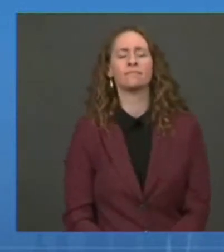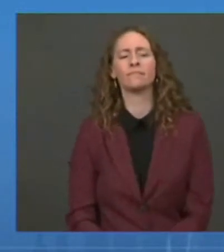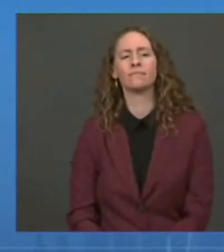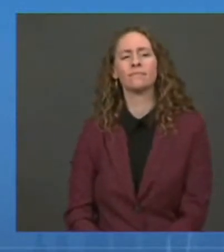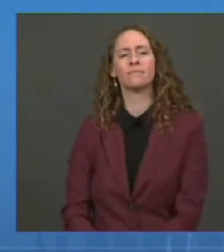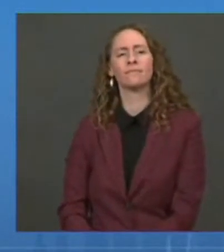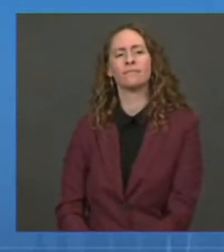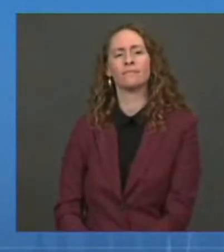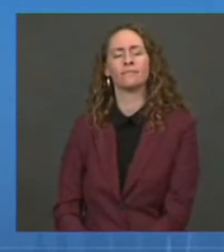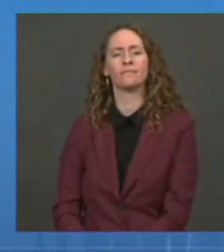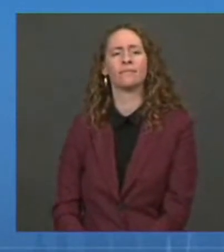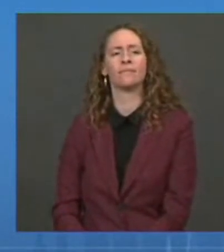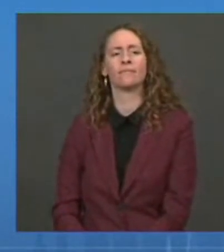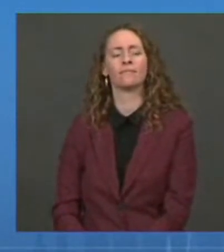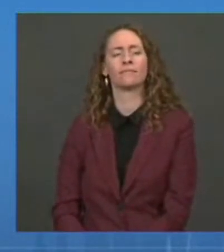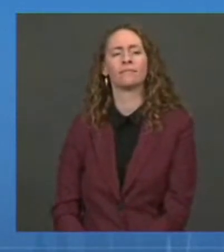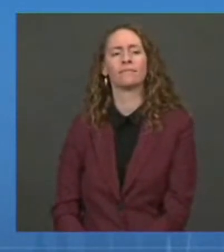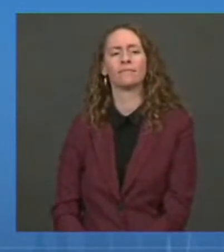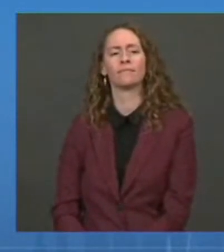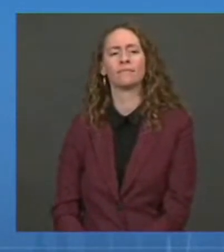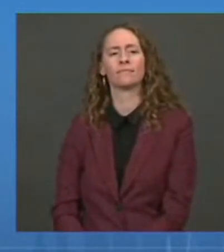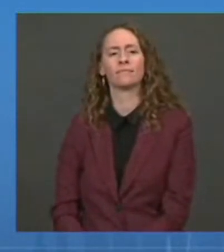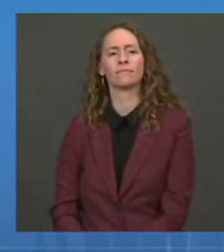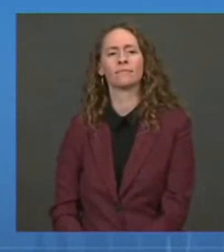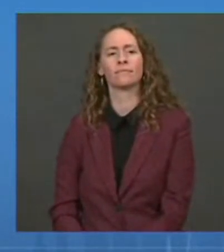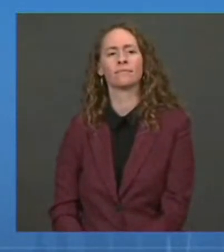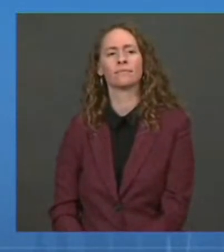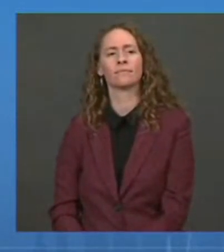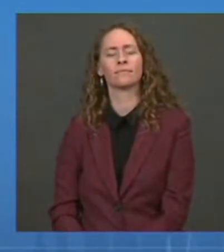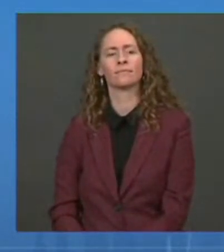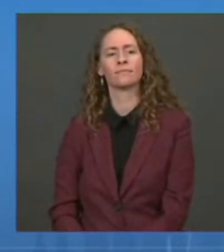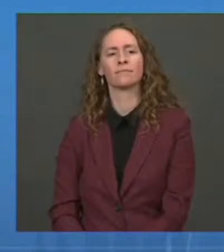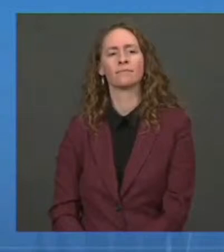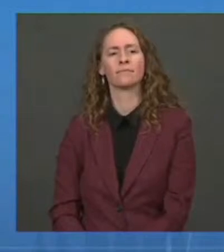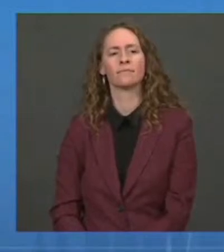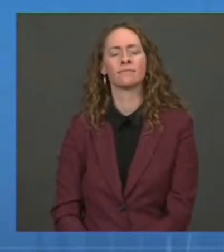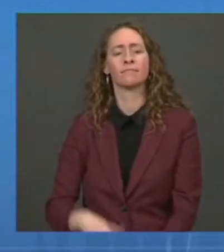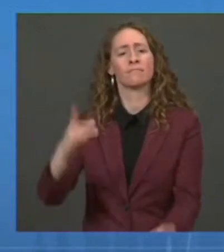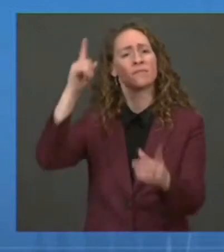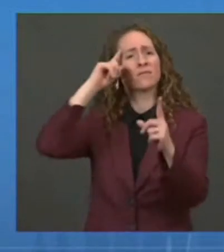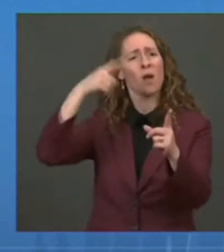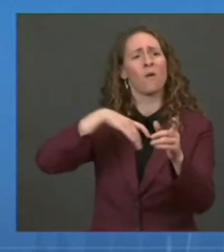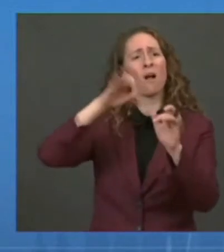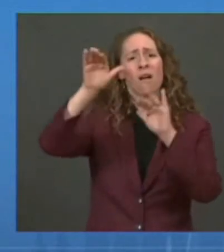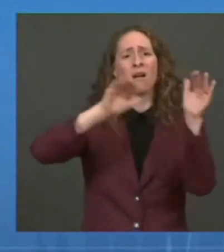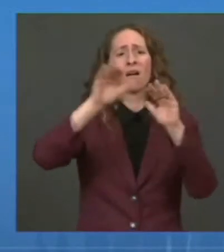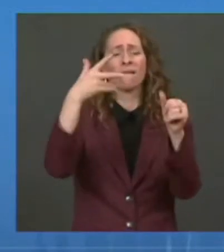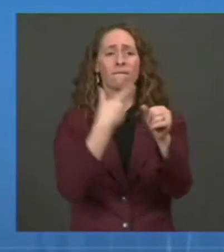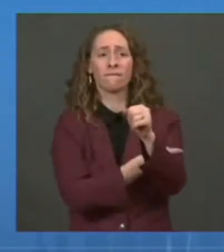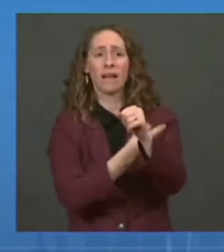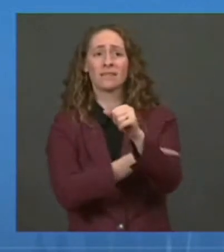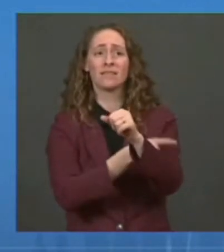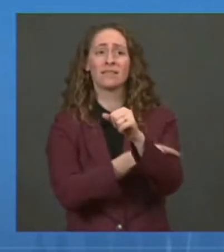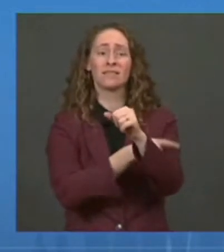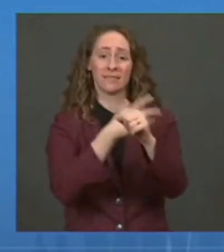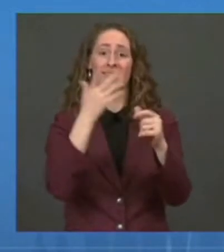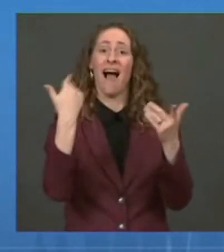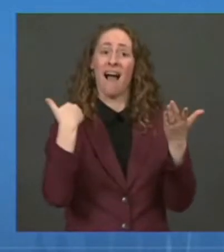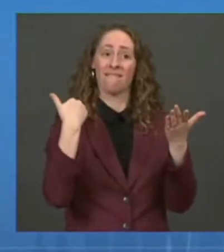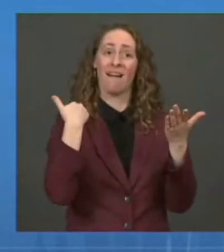WE'RE ALSO CONTINUING TO WORK WITH PARTNERS AROUND THE WORLD